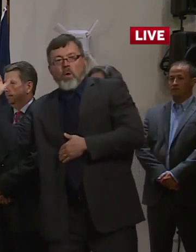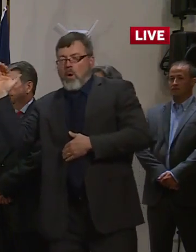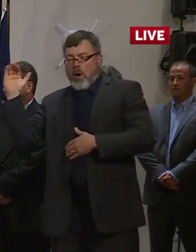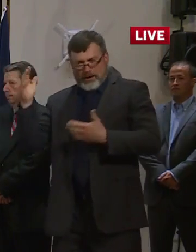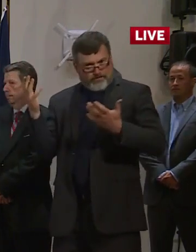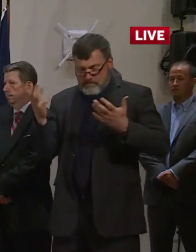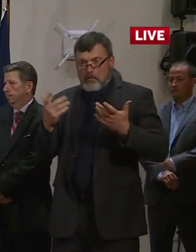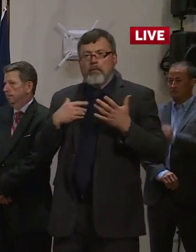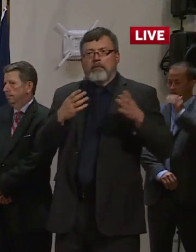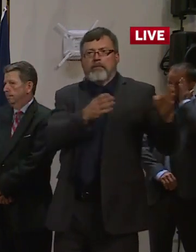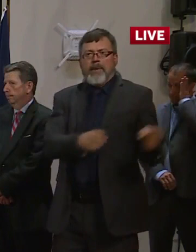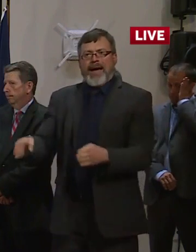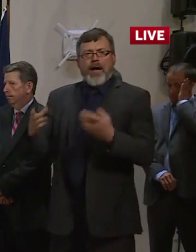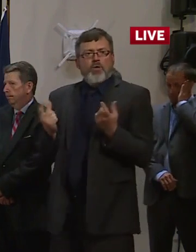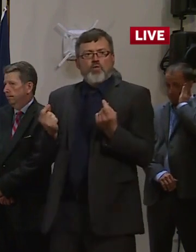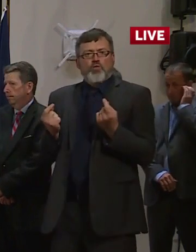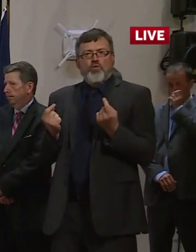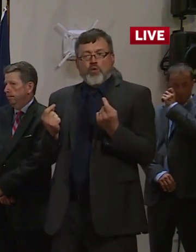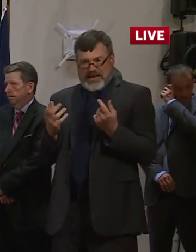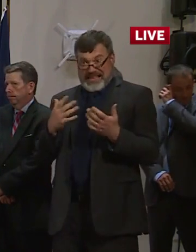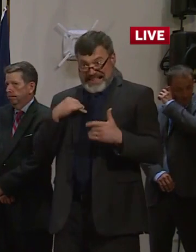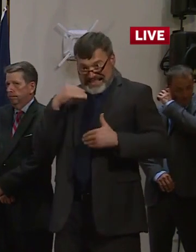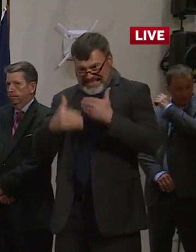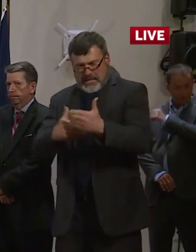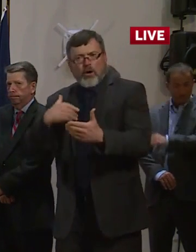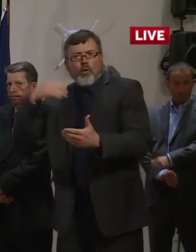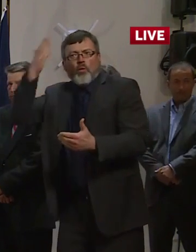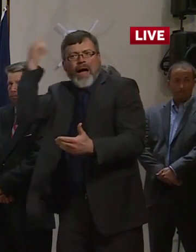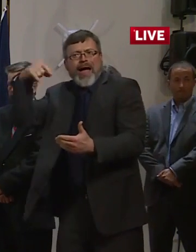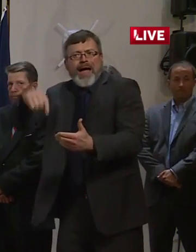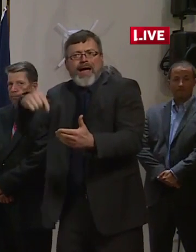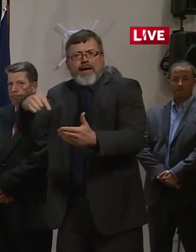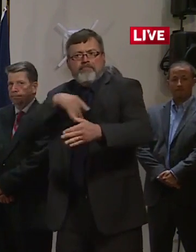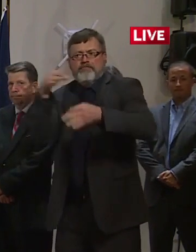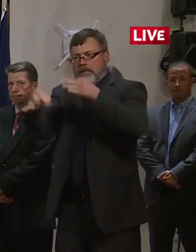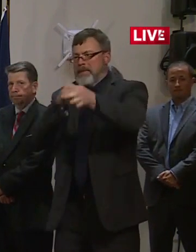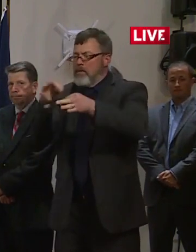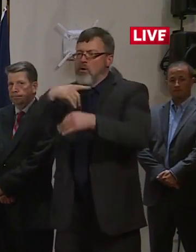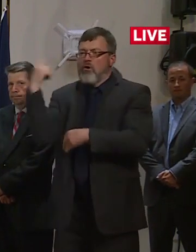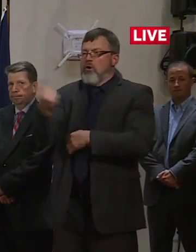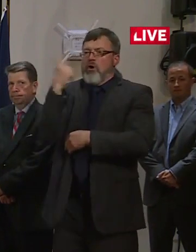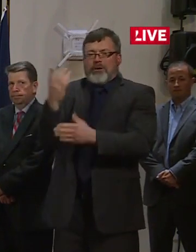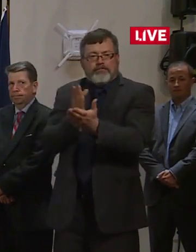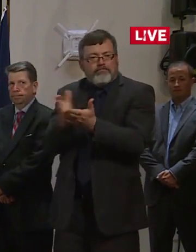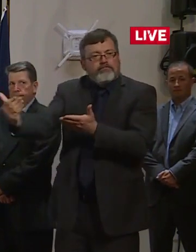ALWAYS TELLING YOU WHAT WE KNEW, WHAT WE DIDN’T KNOW, THE ACTIONS